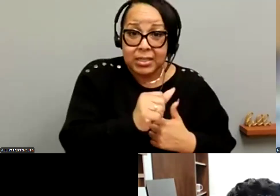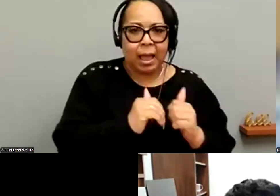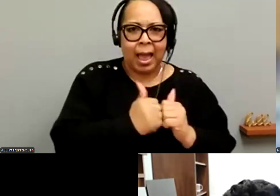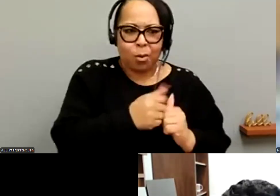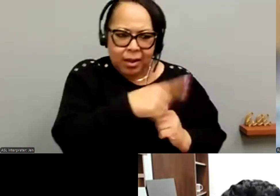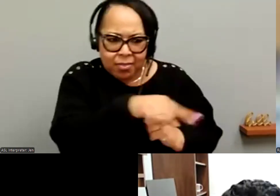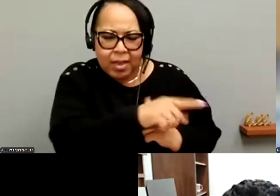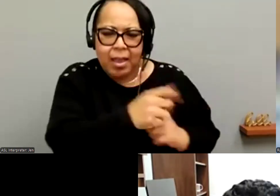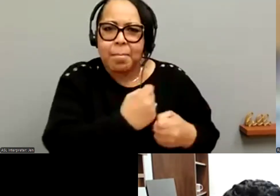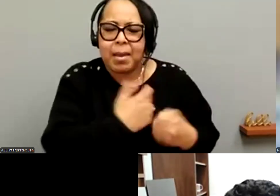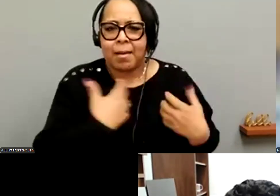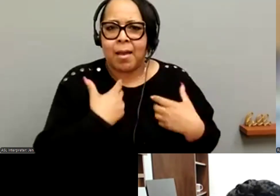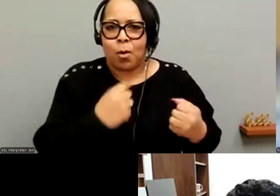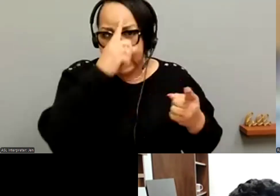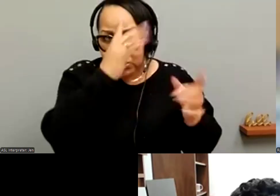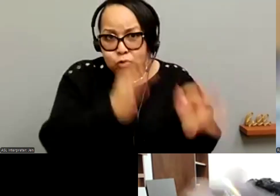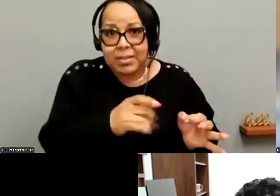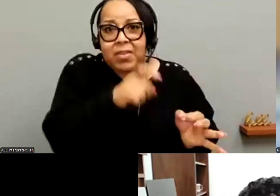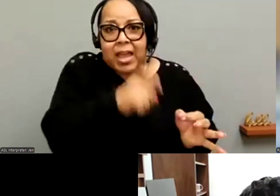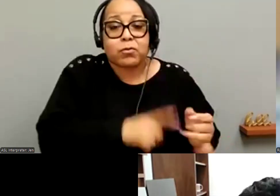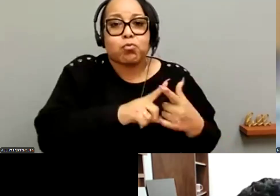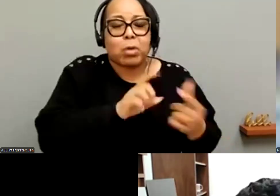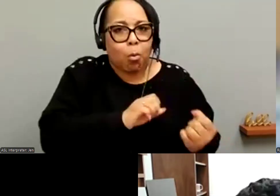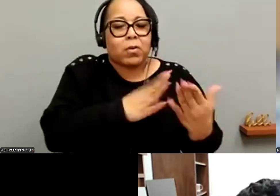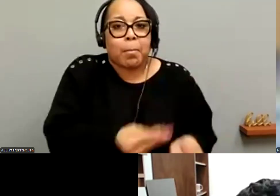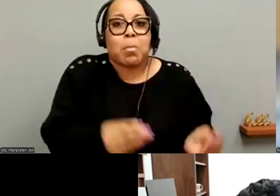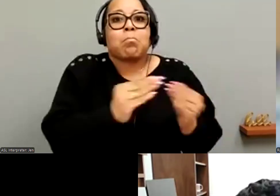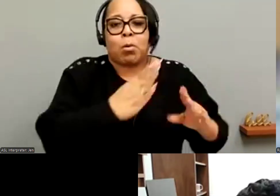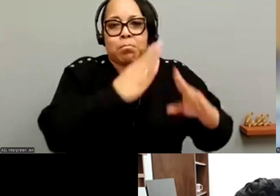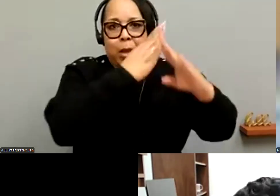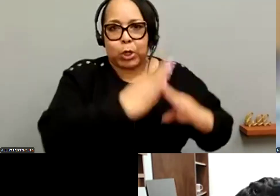13:13:04 make healthy choices? They have 13:13:08 to overcome more barriers to get